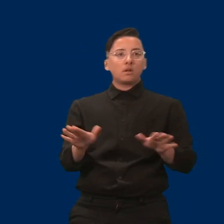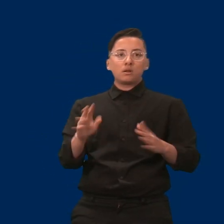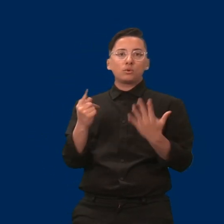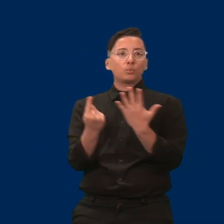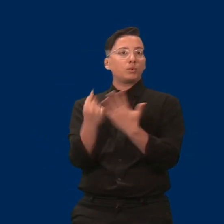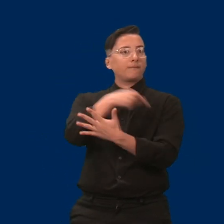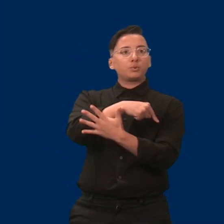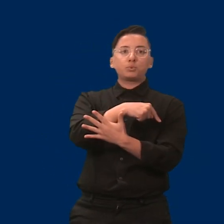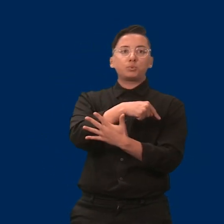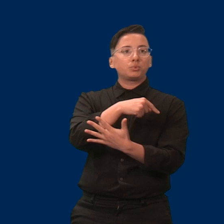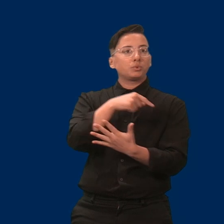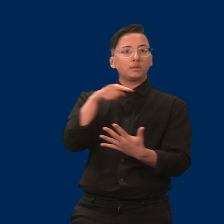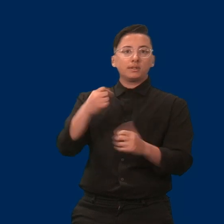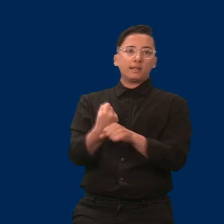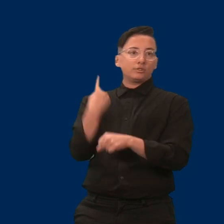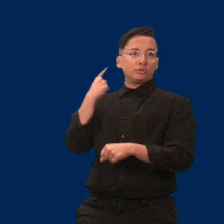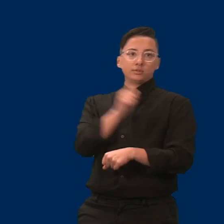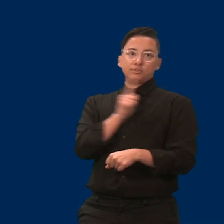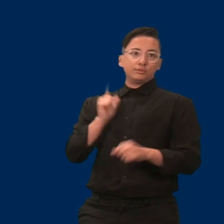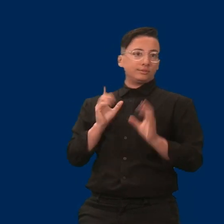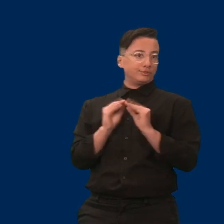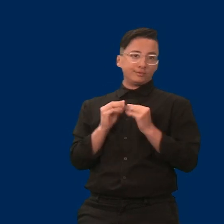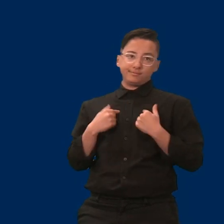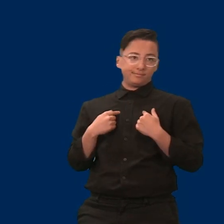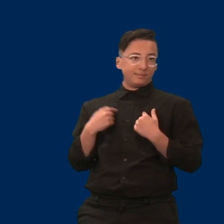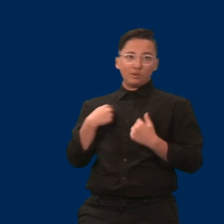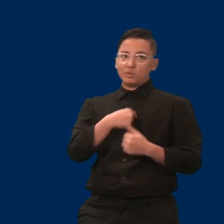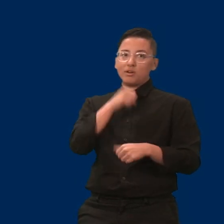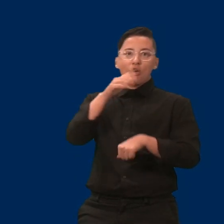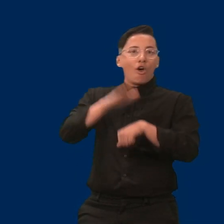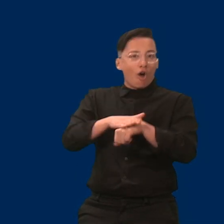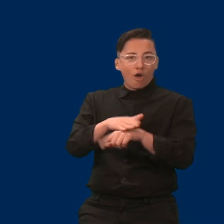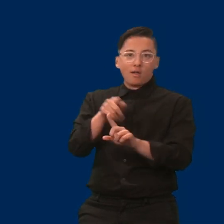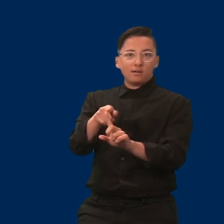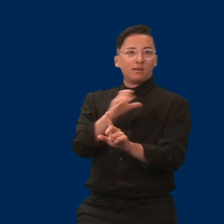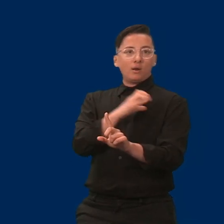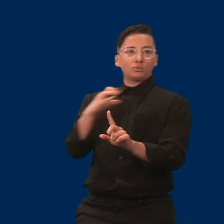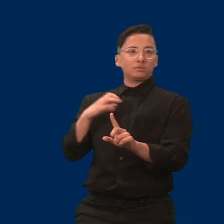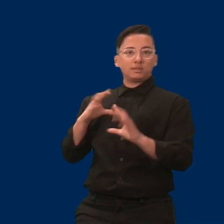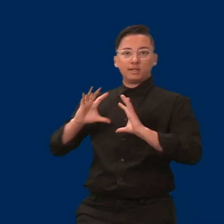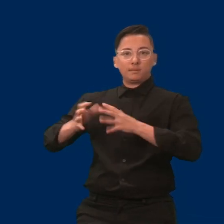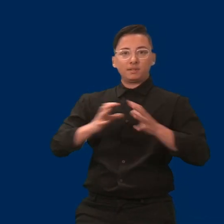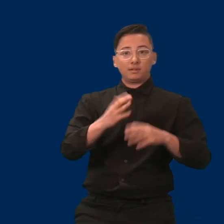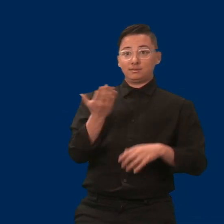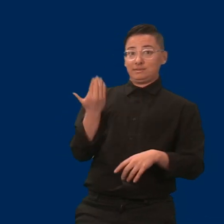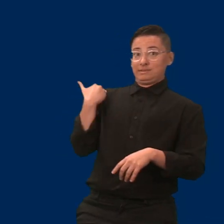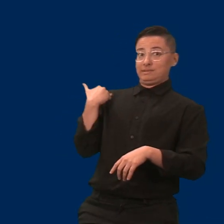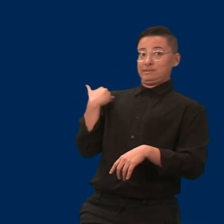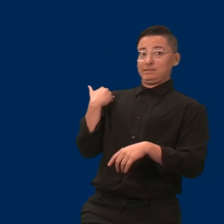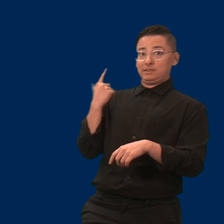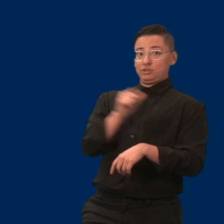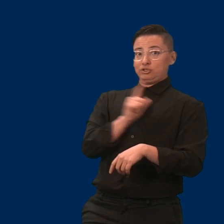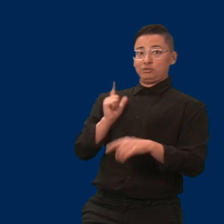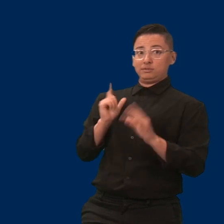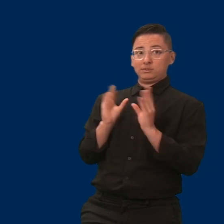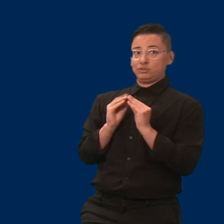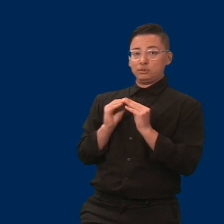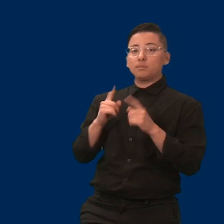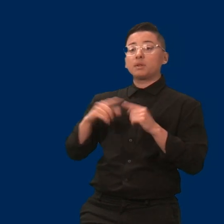government committees in the last session, but I actually will be in the upcoming session, so I'm hopeful that this is something we can look at